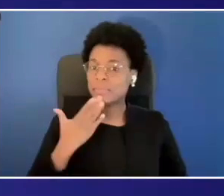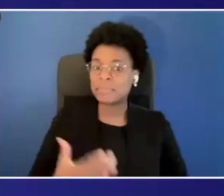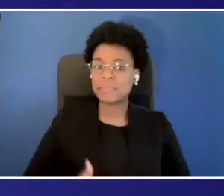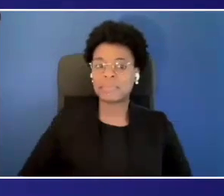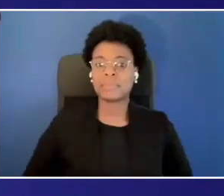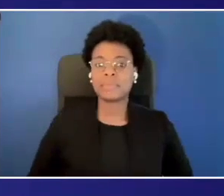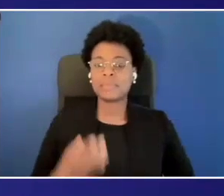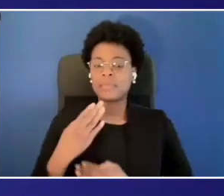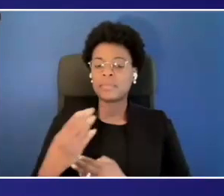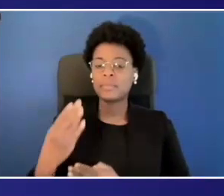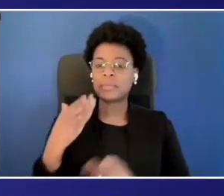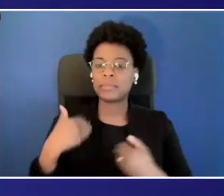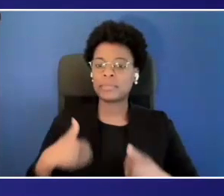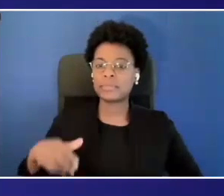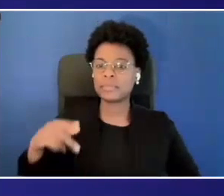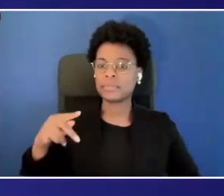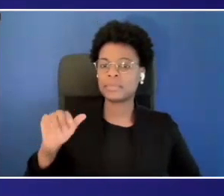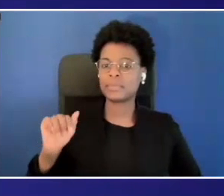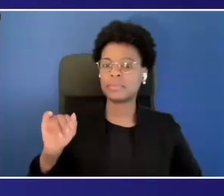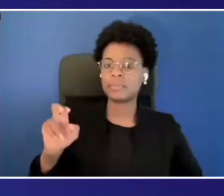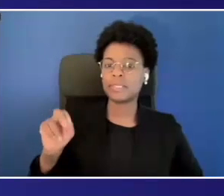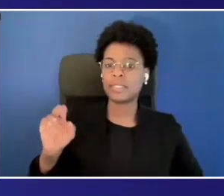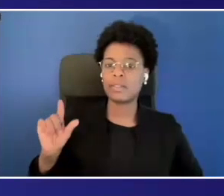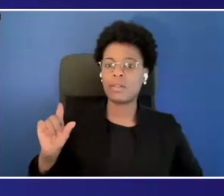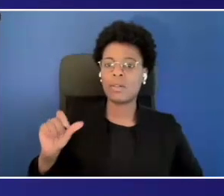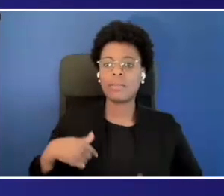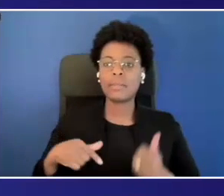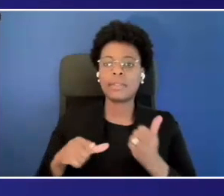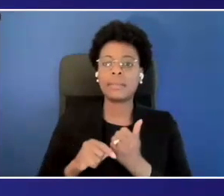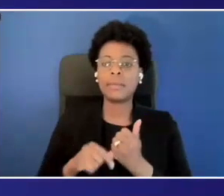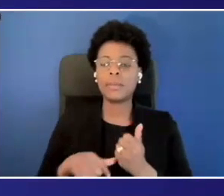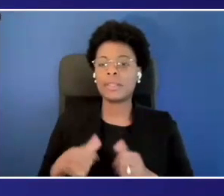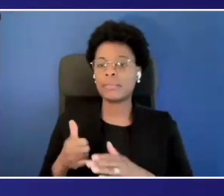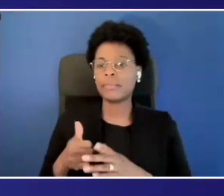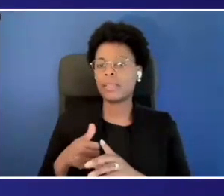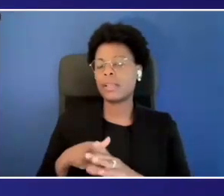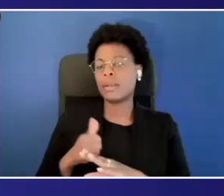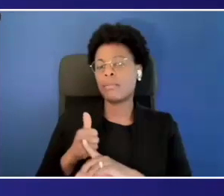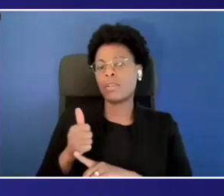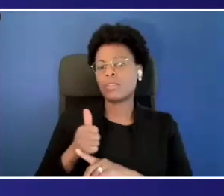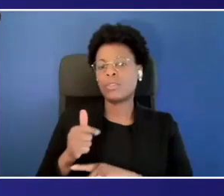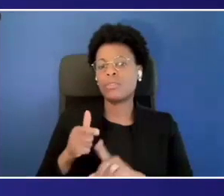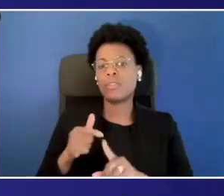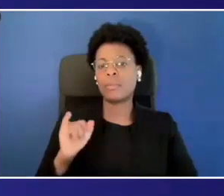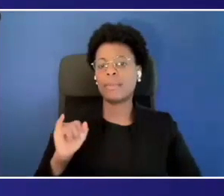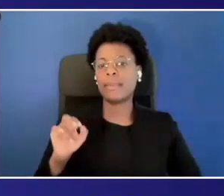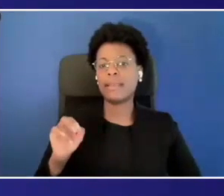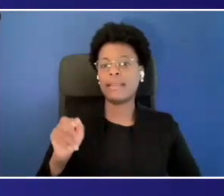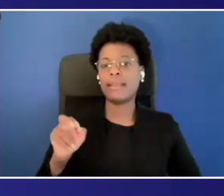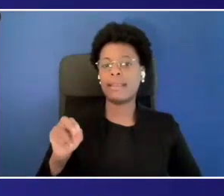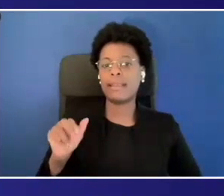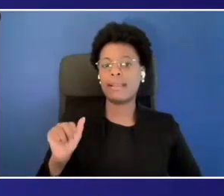My name is Peyton Cole and I am a deputy prosecutor from Indiana who is approximately 4 and a half years of payments.